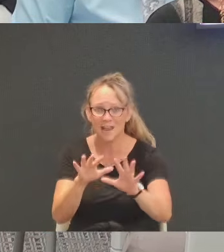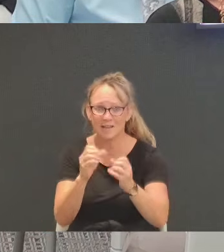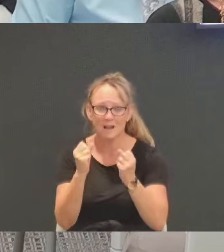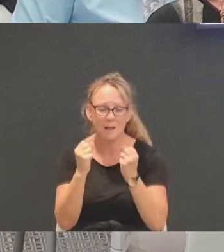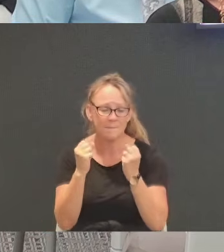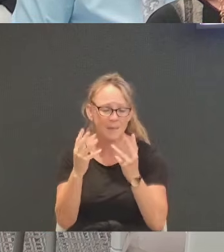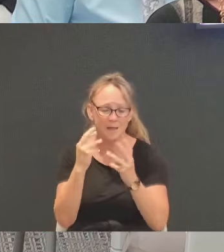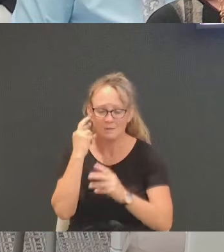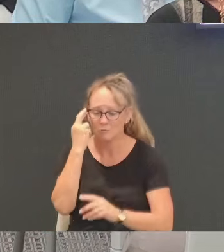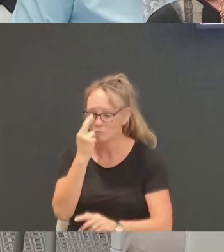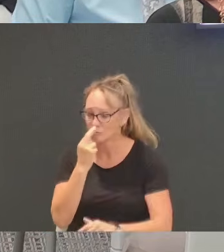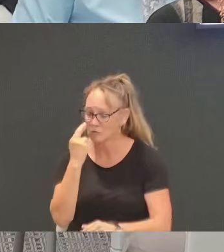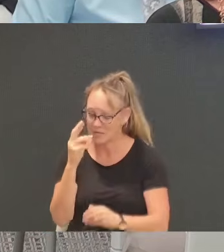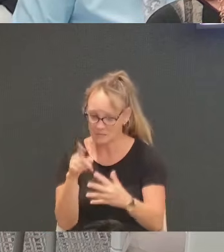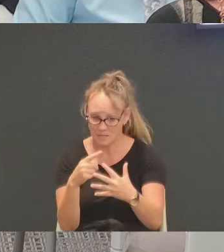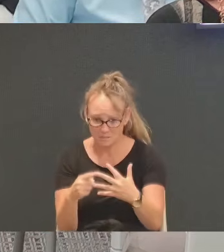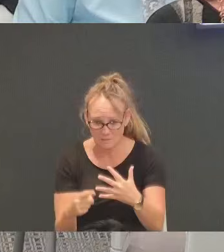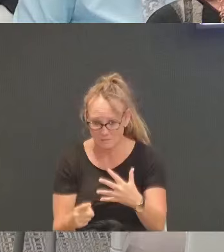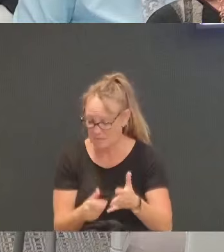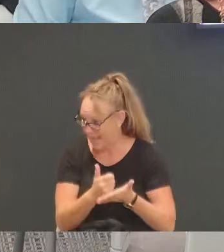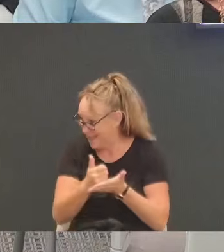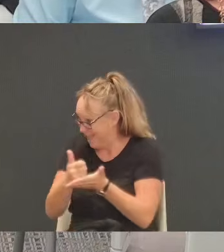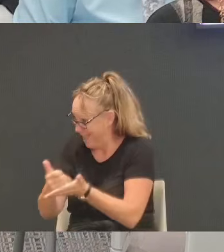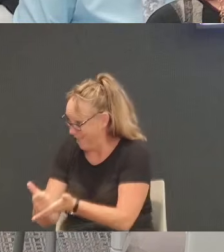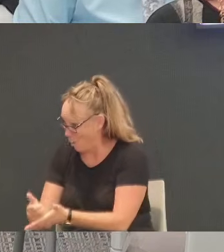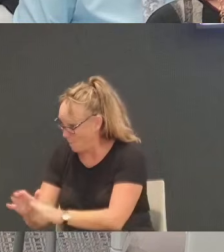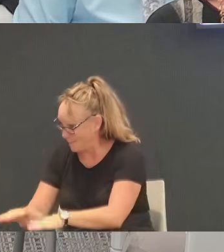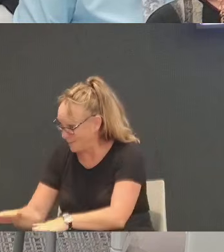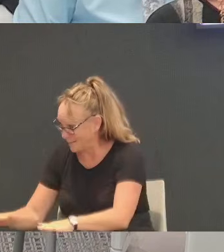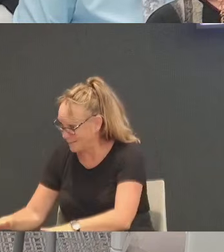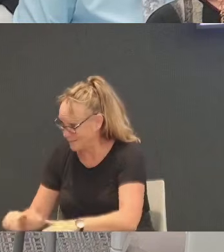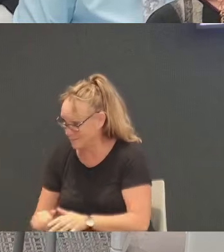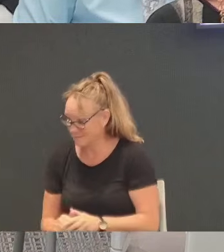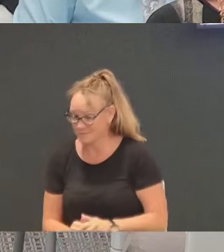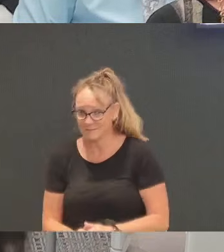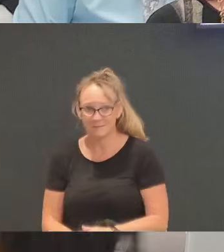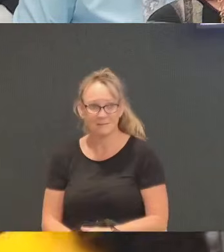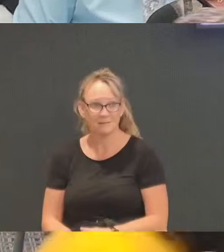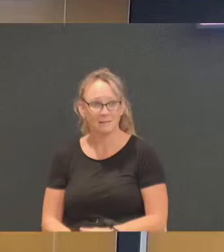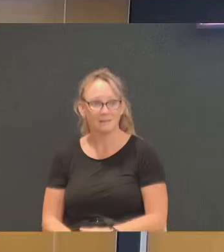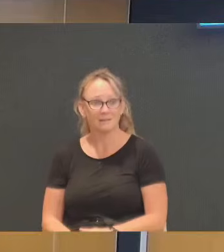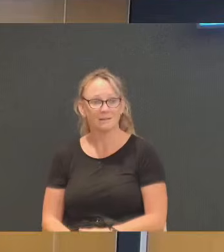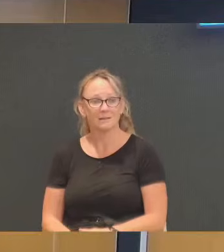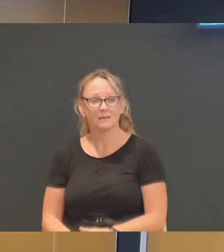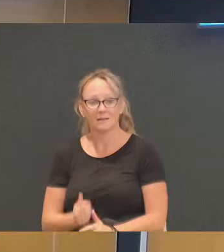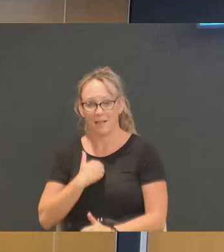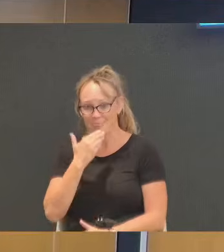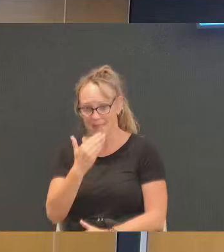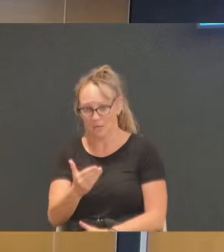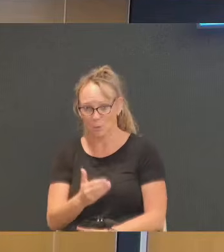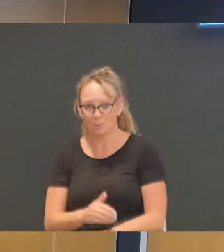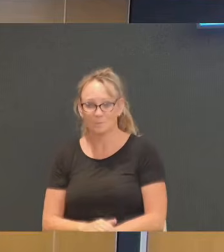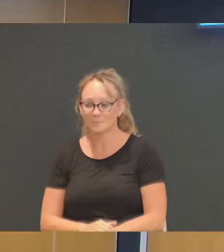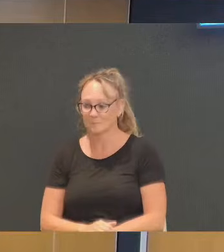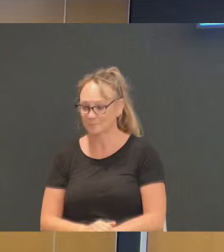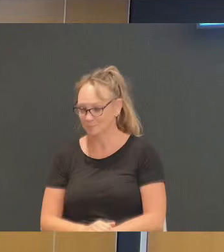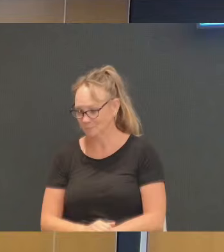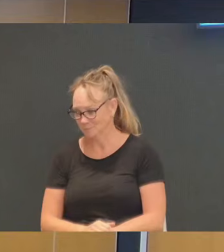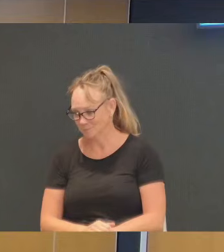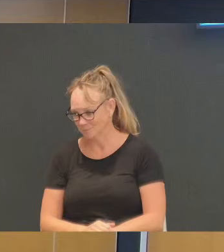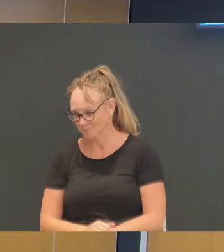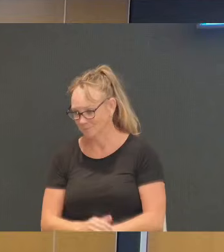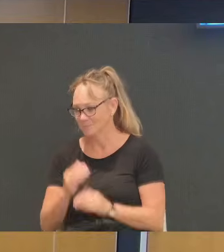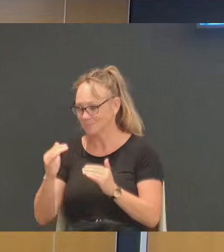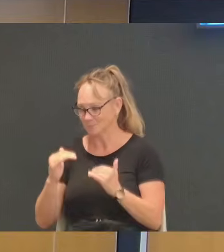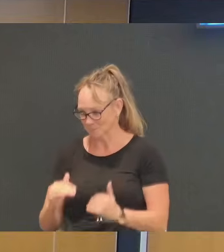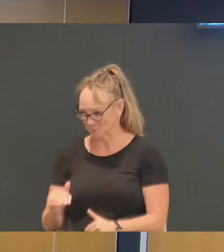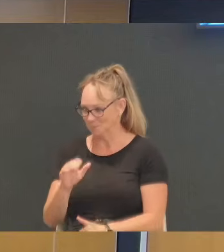things of that nature to helping the kids, but it's not affordable. Thank you, Lance Brewer.